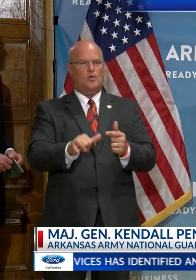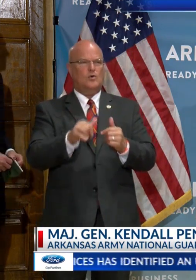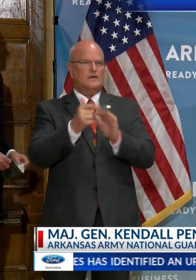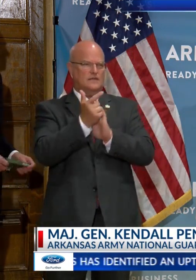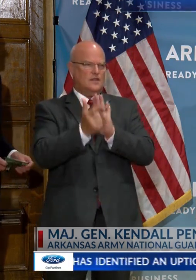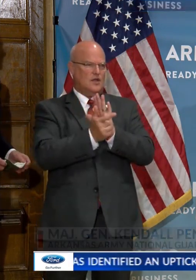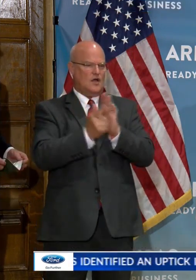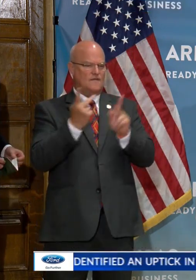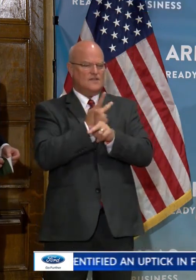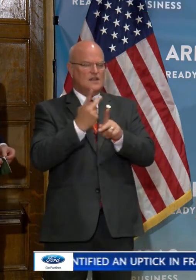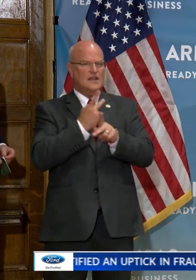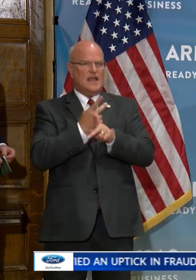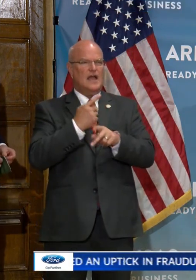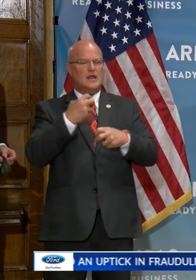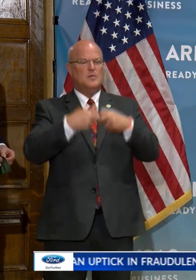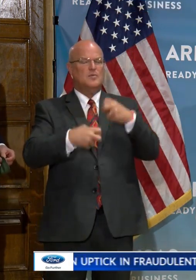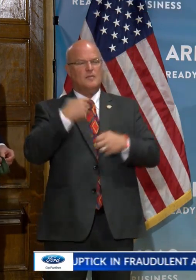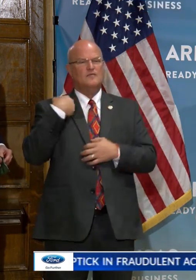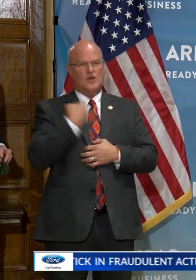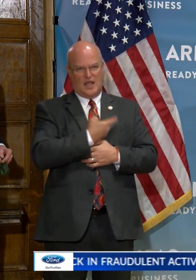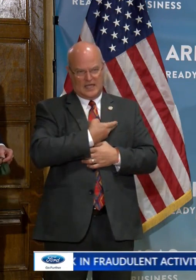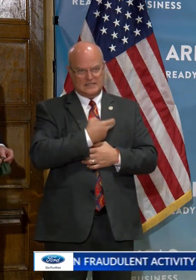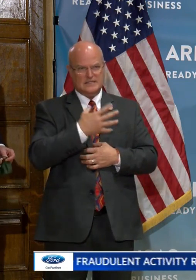be a big problem for us and